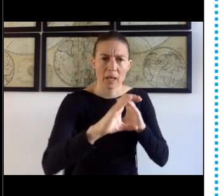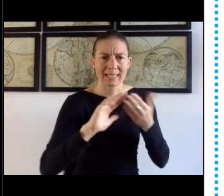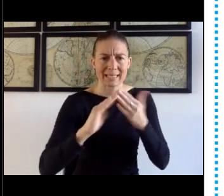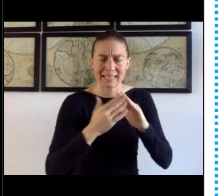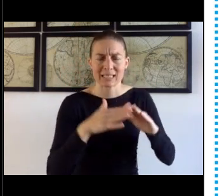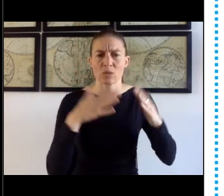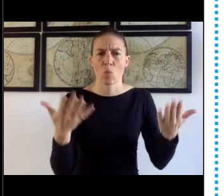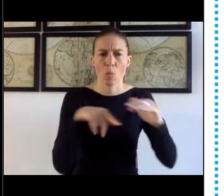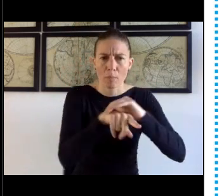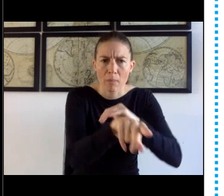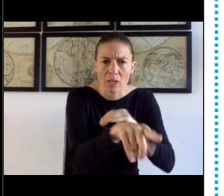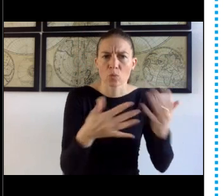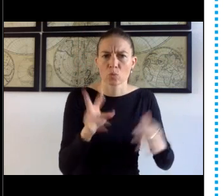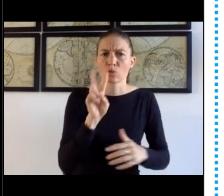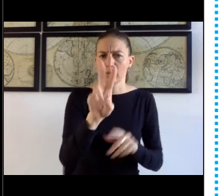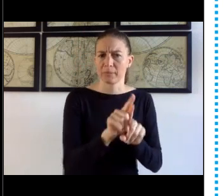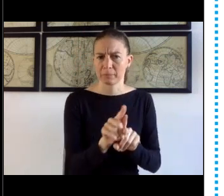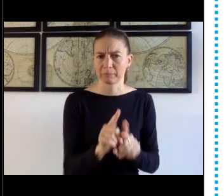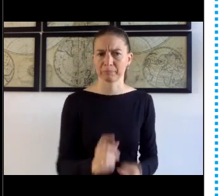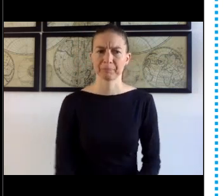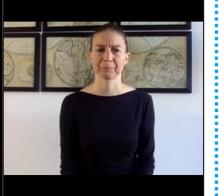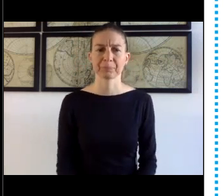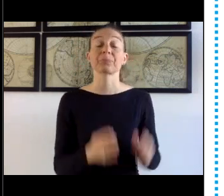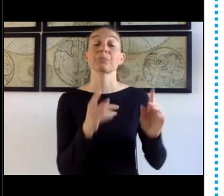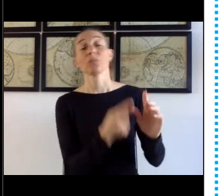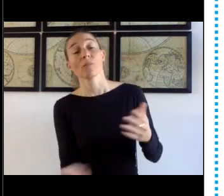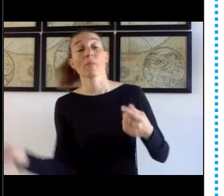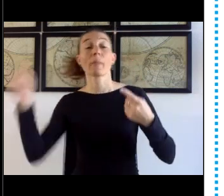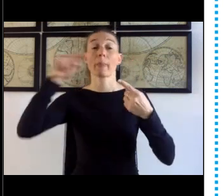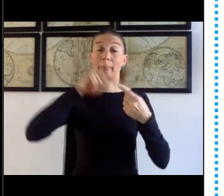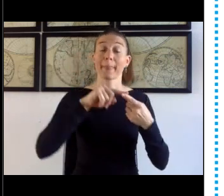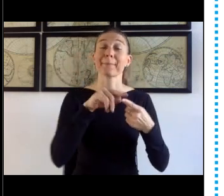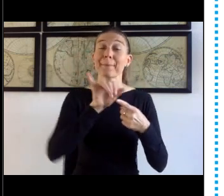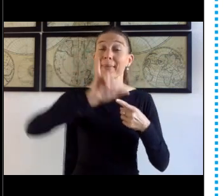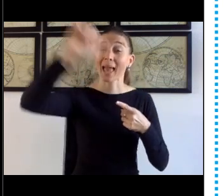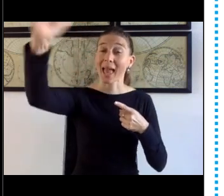For the air regulation, the one on passengers with disabilities,